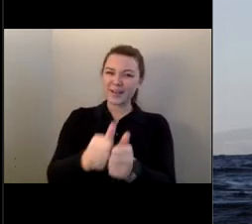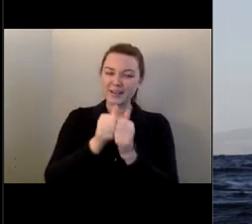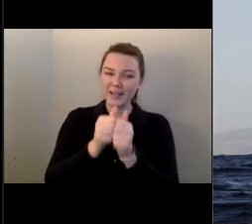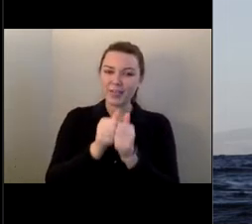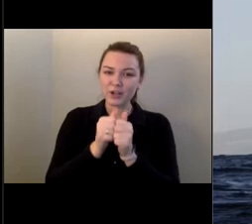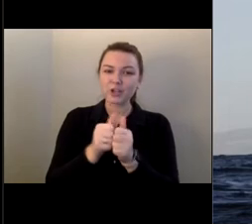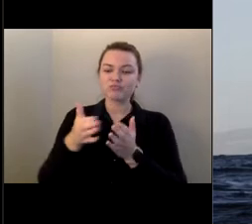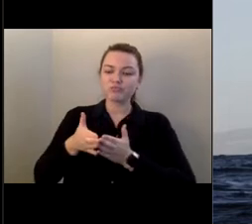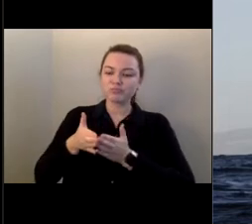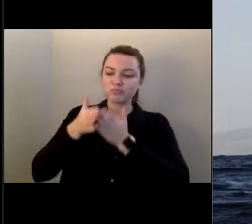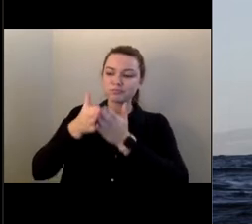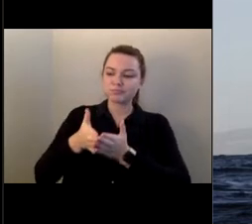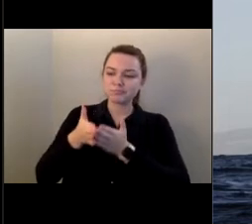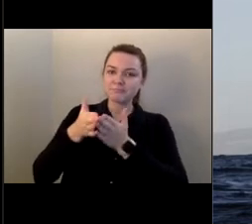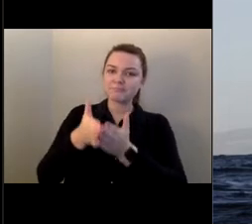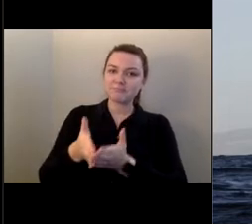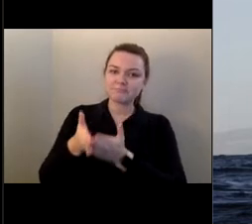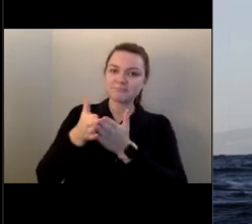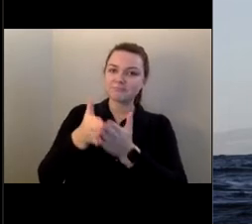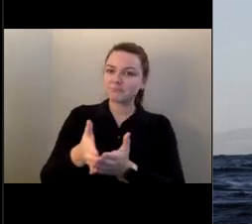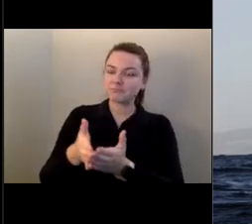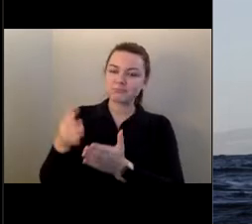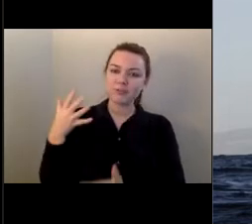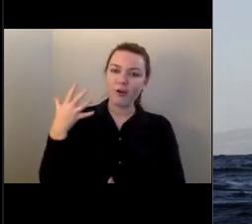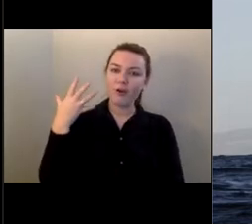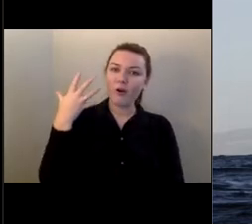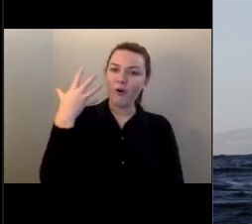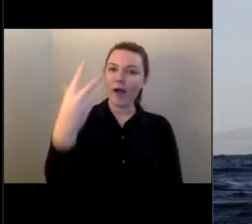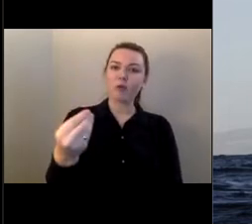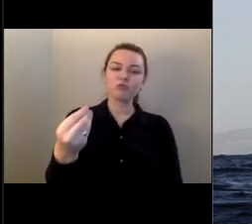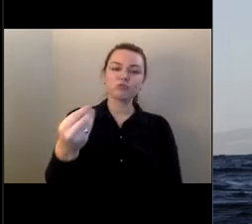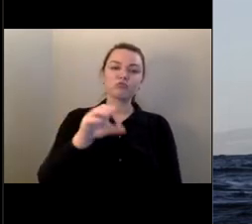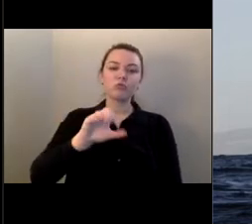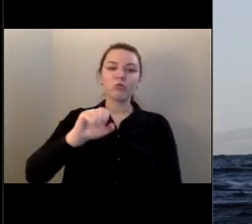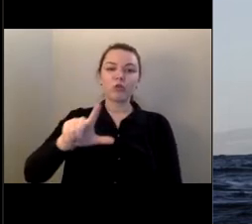all the way out to the coral reef. So I'm going to sing a song.